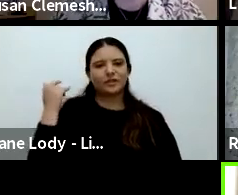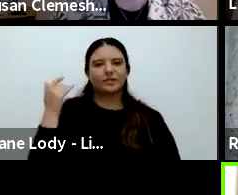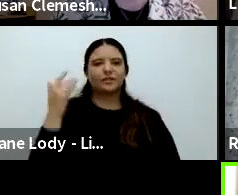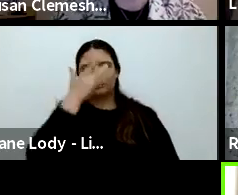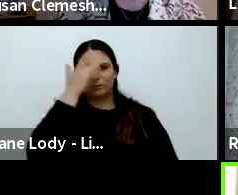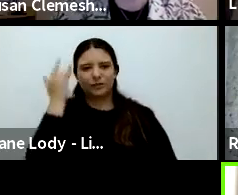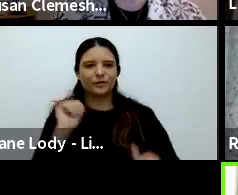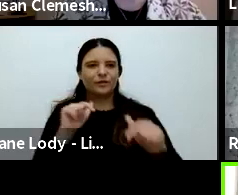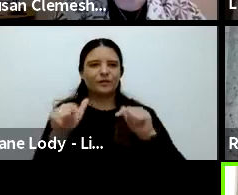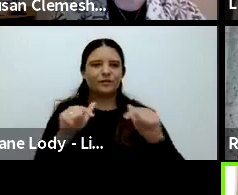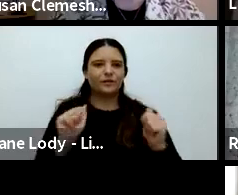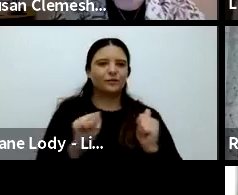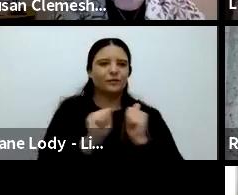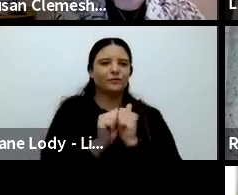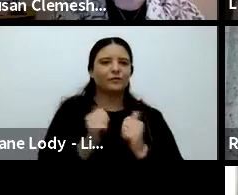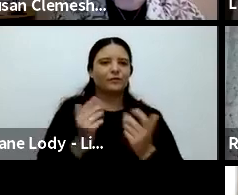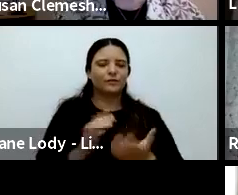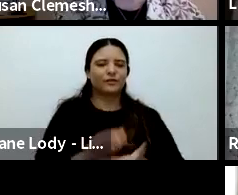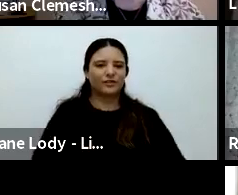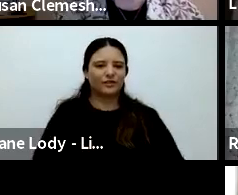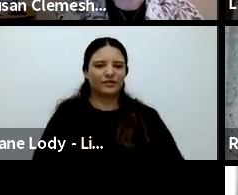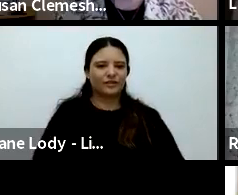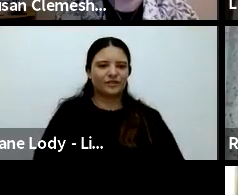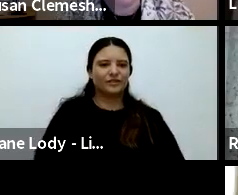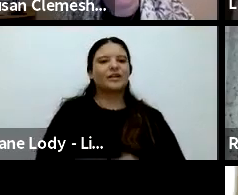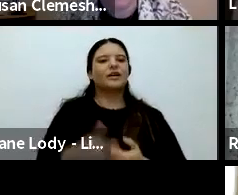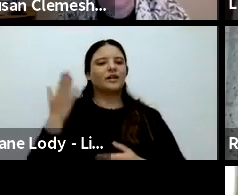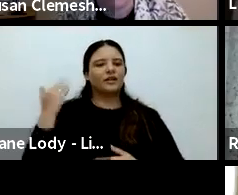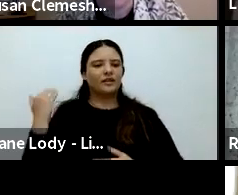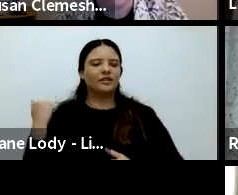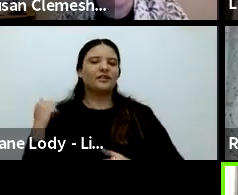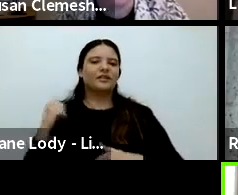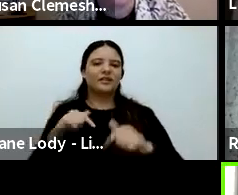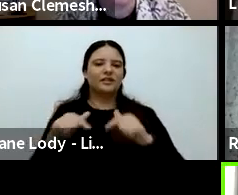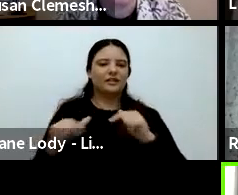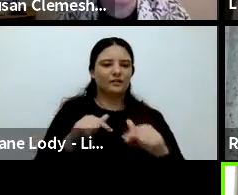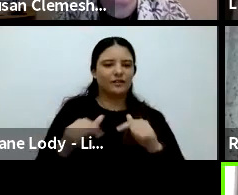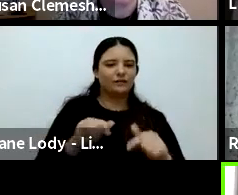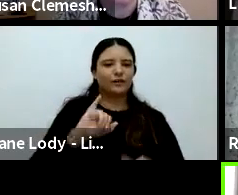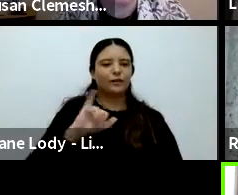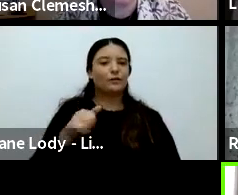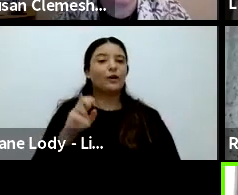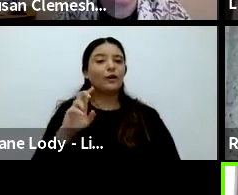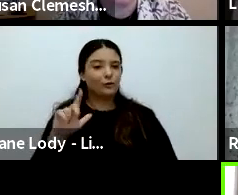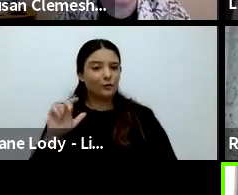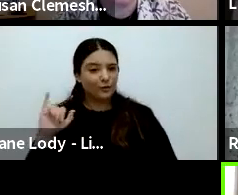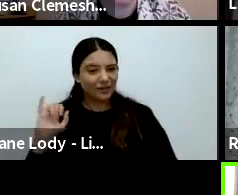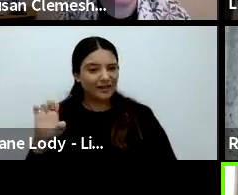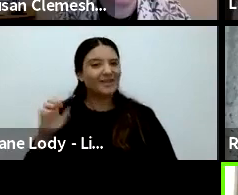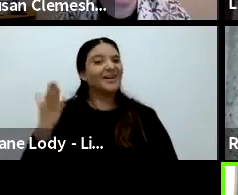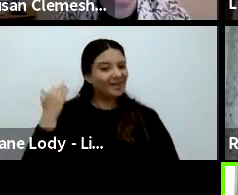I'm sorry. Say that again, Peter sorry. Say that again Peter I used to work with Julie. lie's father at father at. Yes, absolutely. I mean